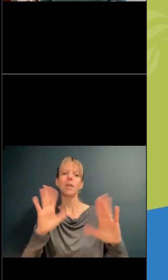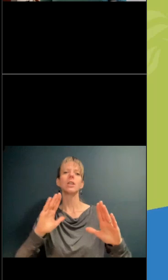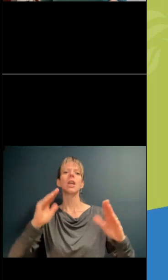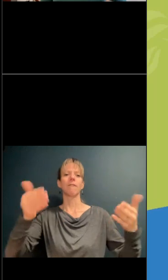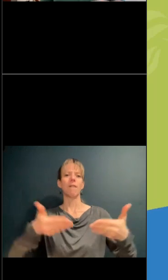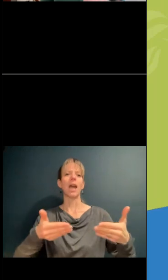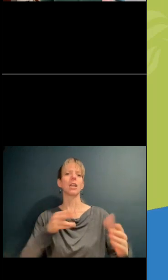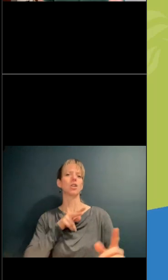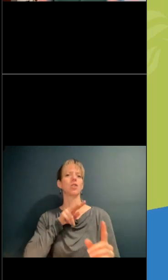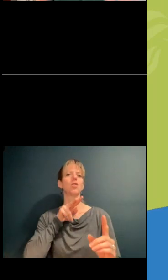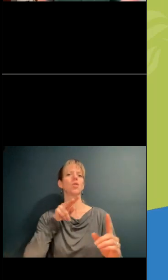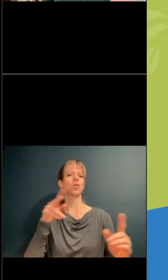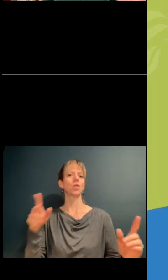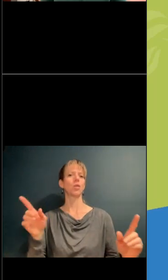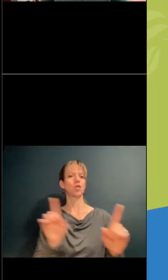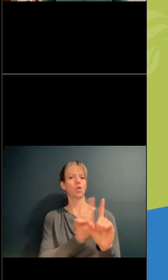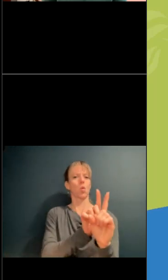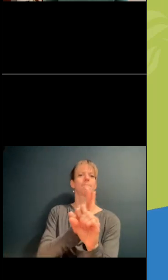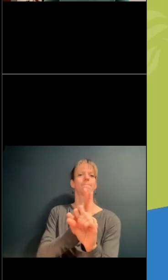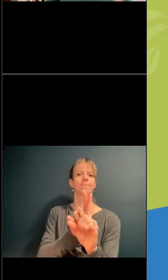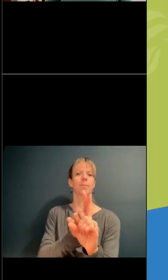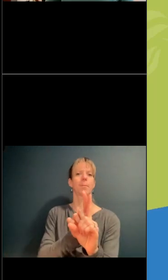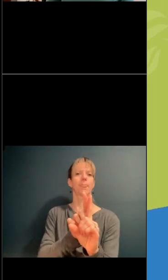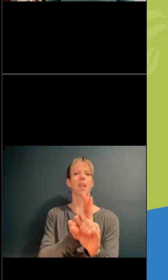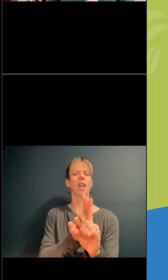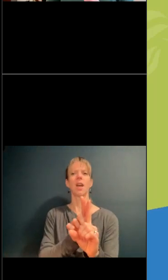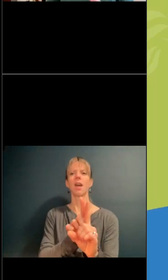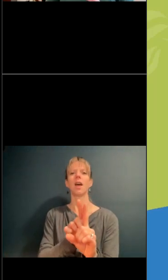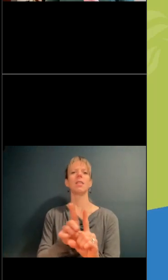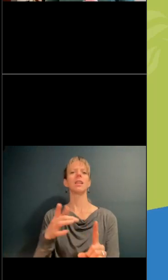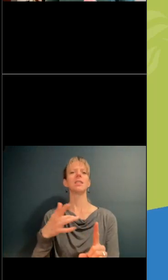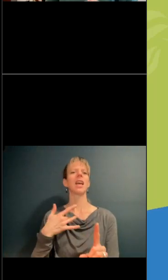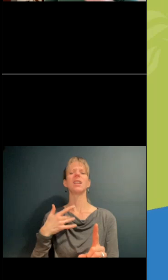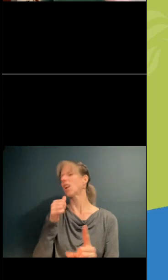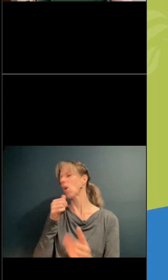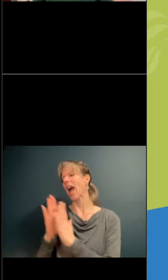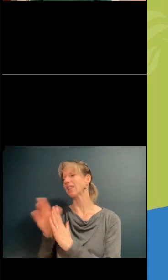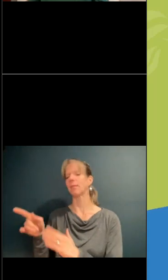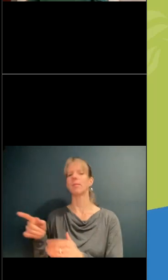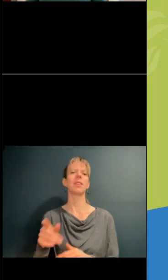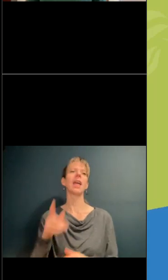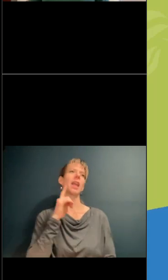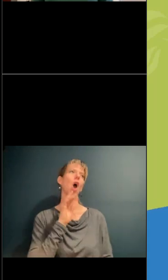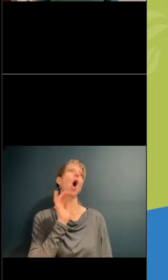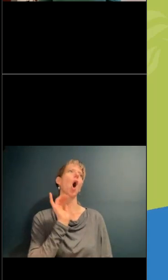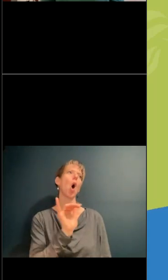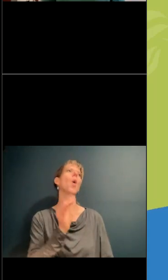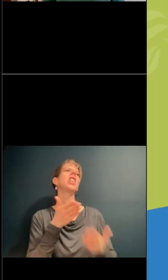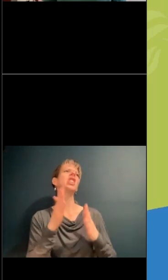them, that had never really been asked to do that sort of thing. That sort of thing? The service system will take care of that.